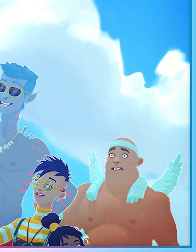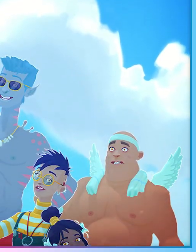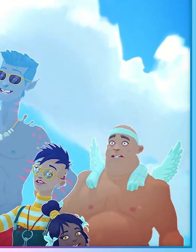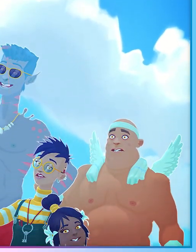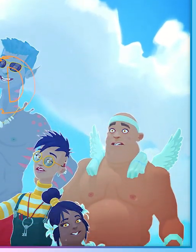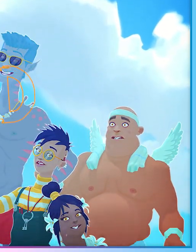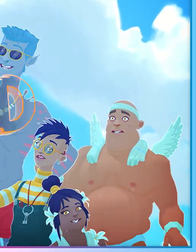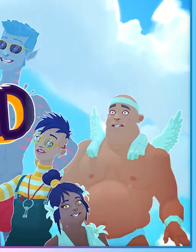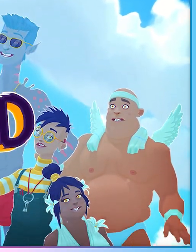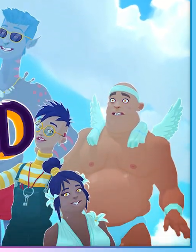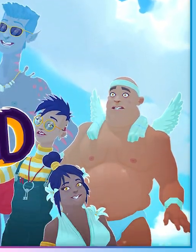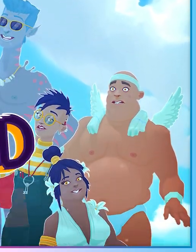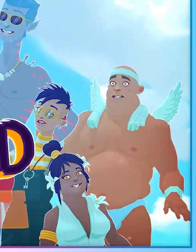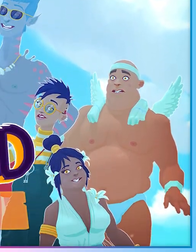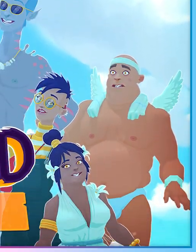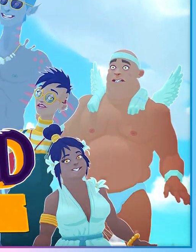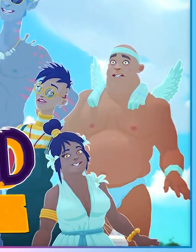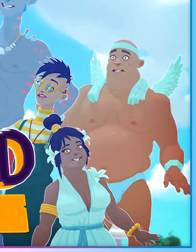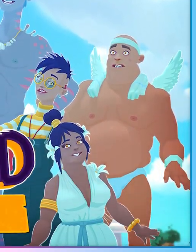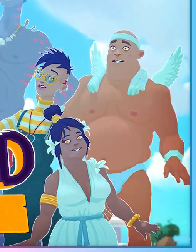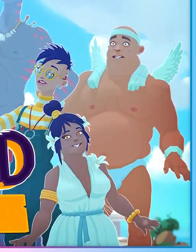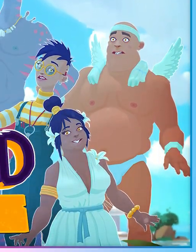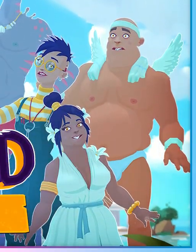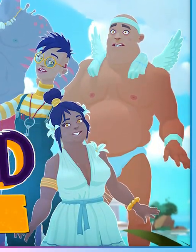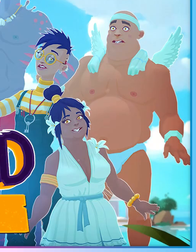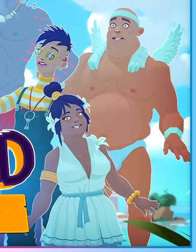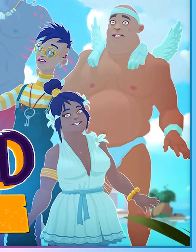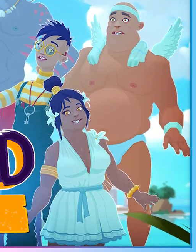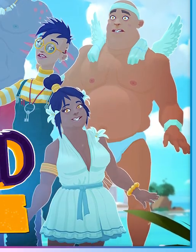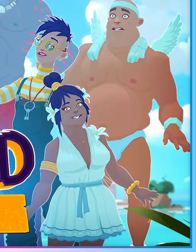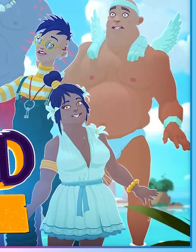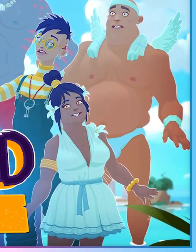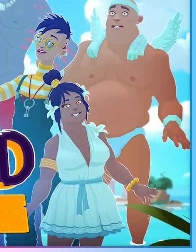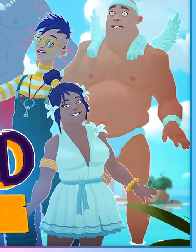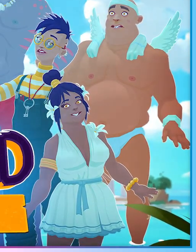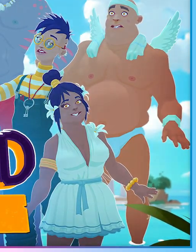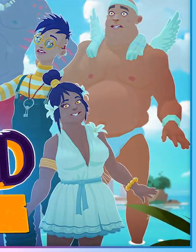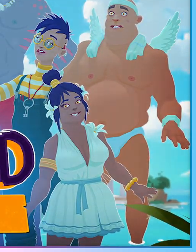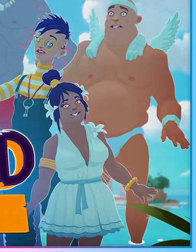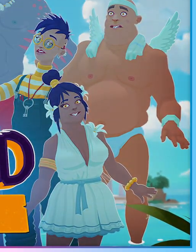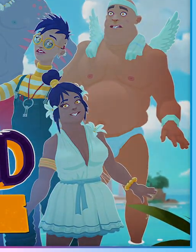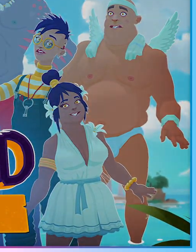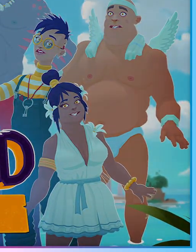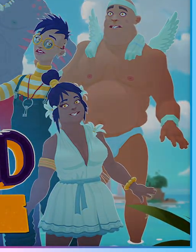Thank you for watching, and we can’t wait to see you on the sun kissed beaches in Mythwrecked: Ambrosia Island.